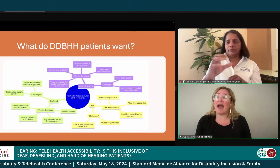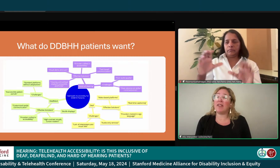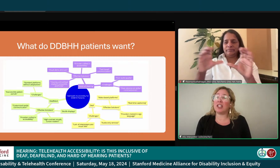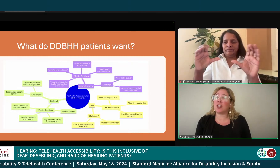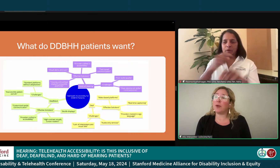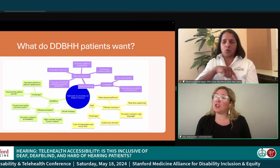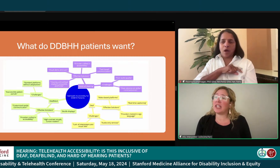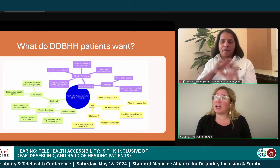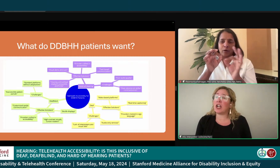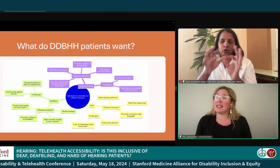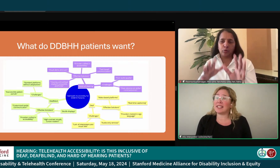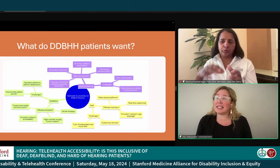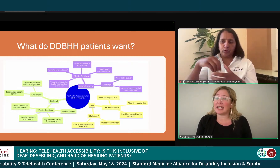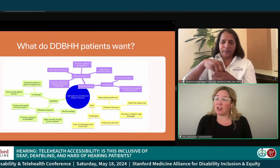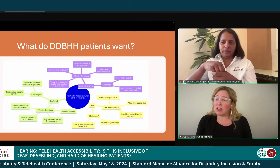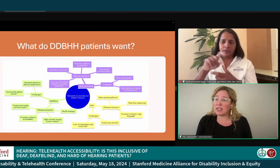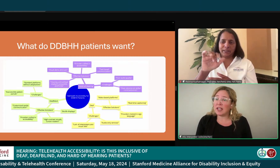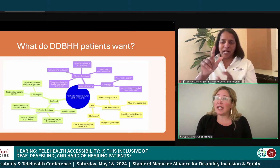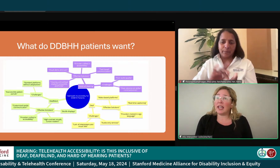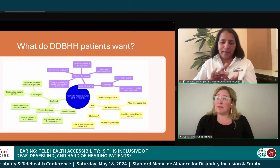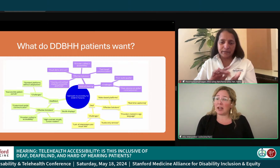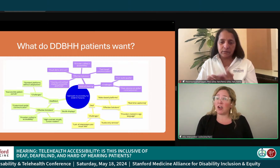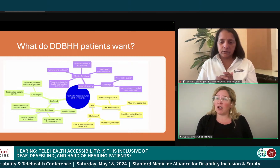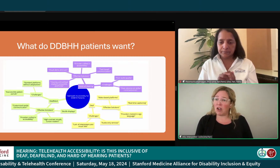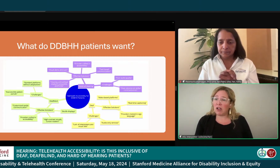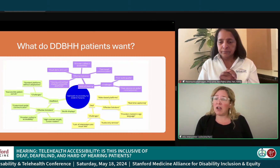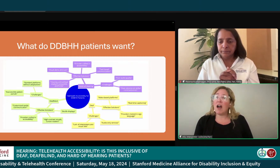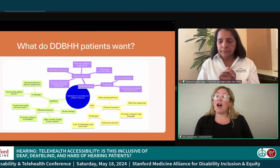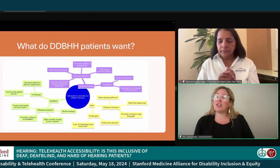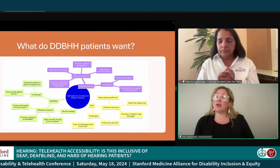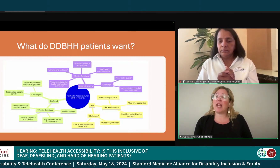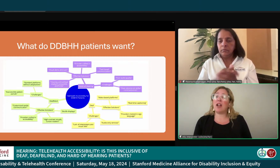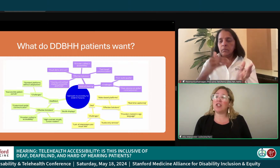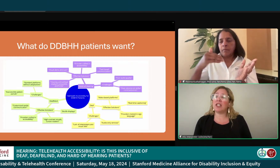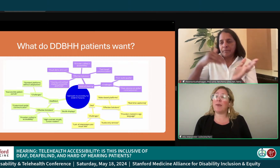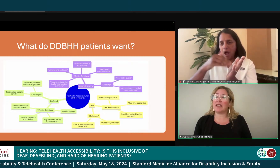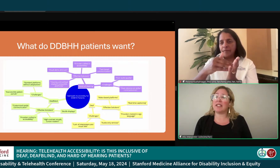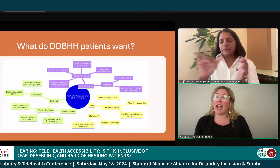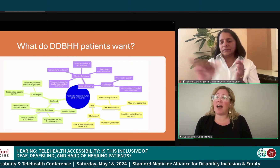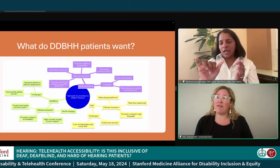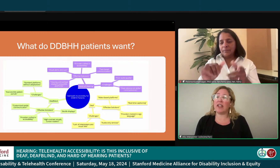having interpreters that are not skilled in medical terminology. It's best to have an